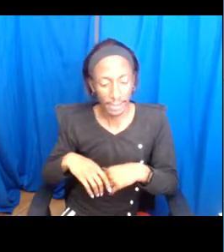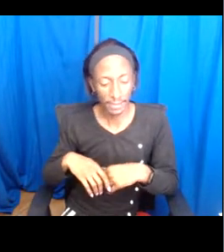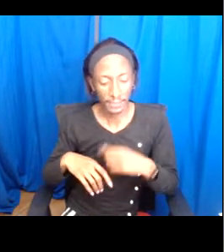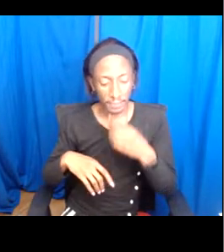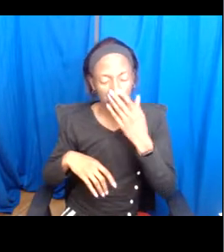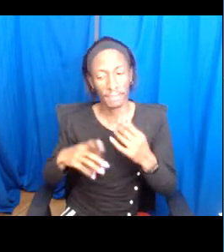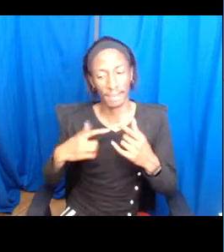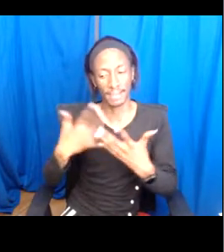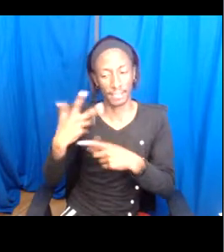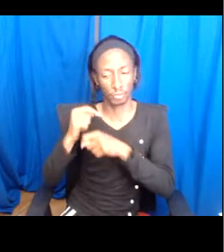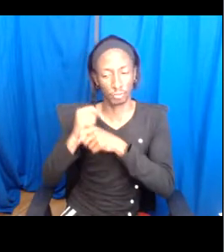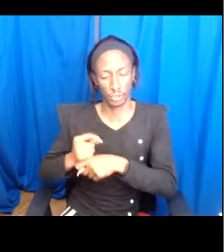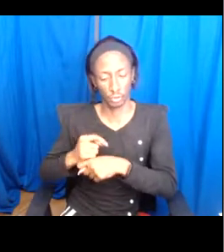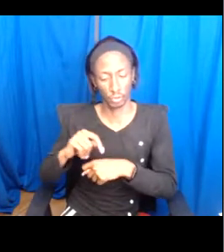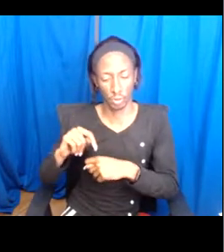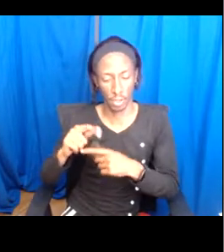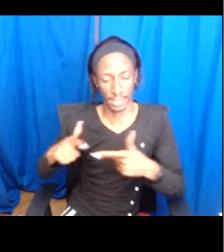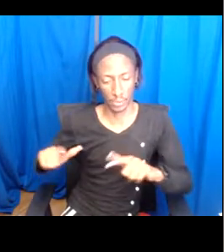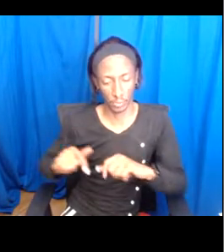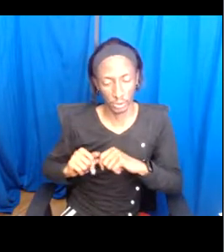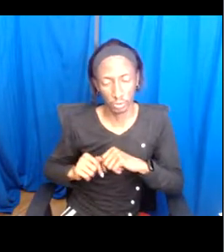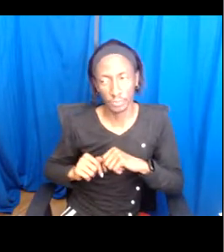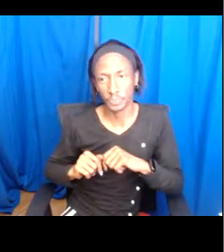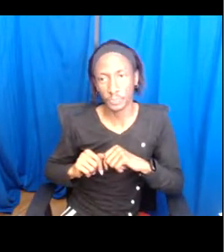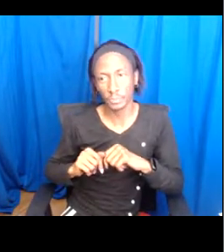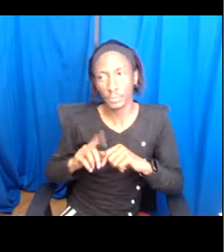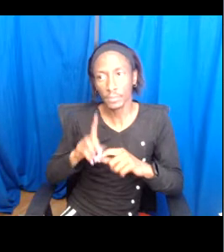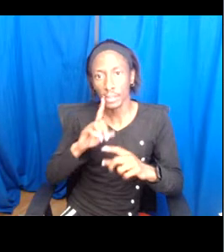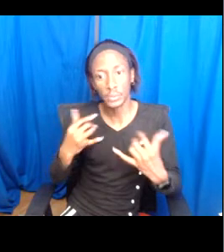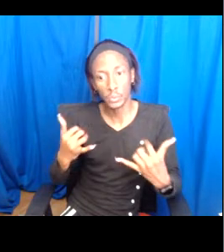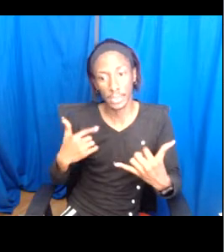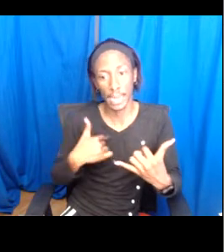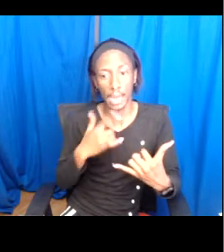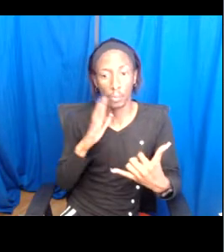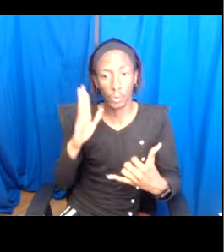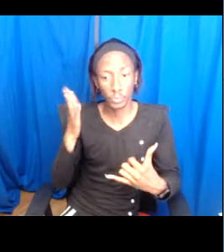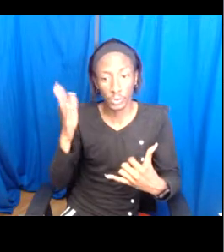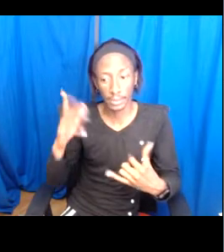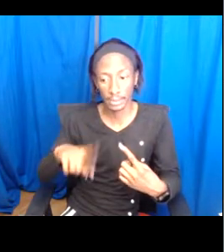in the traditional Ojibwa language. And today I will be presenting on wild rice